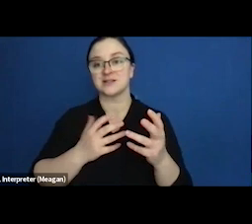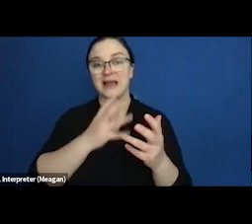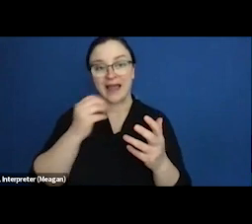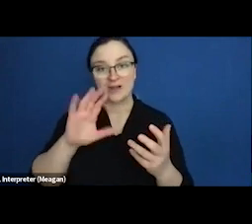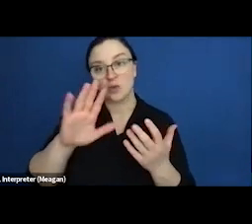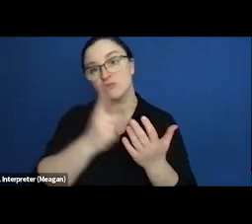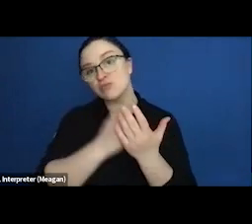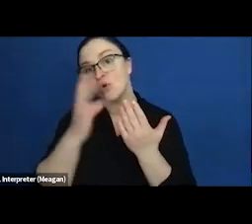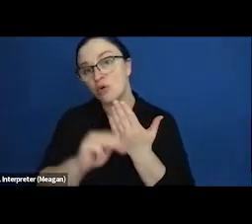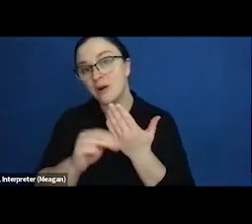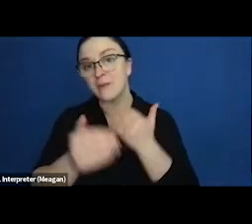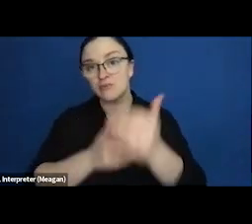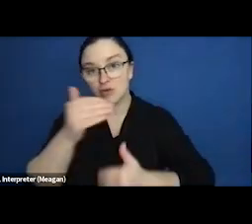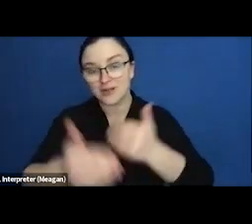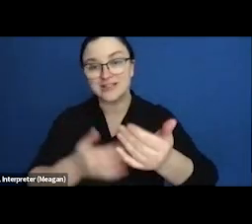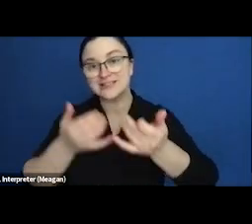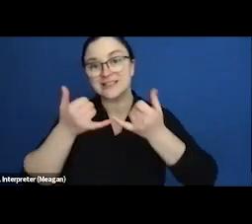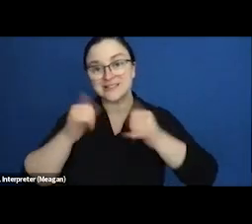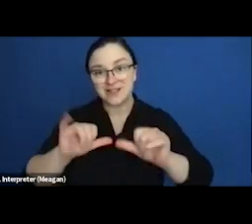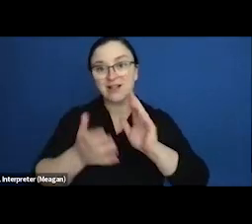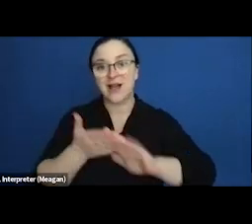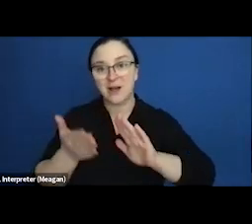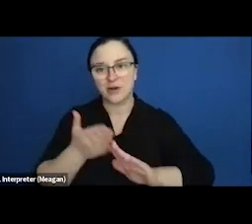is in a way that is still inclusive and involved.